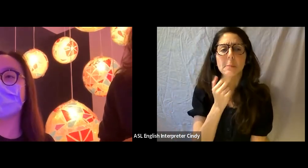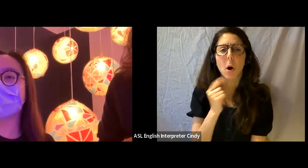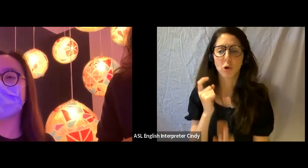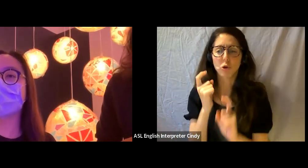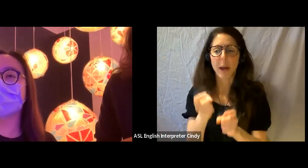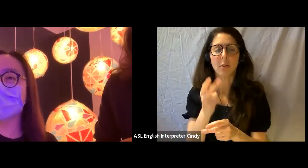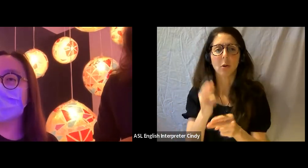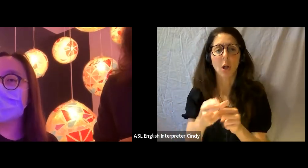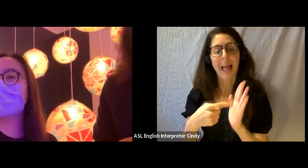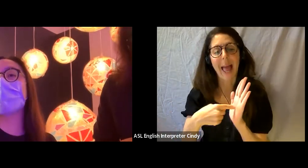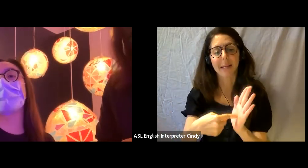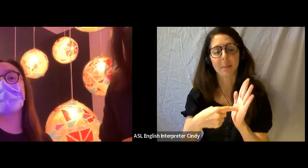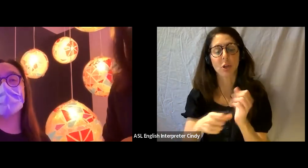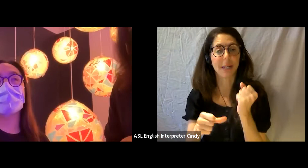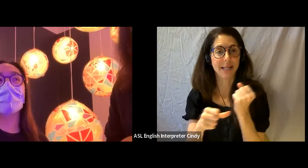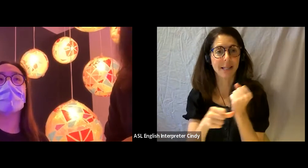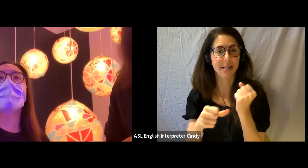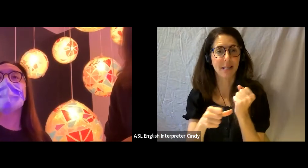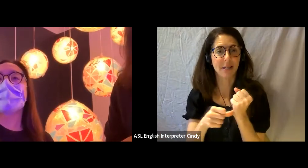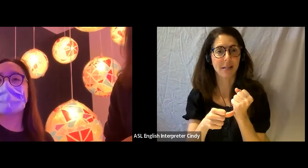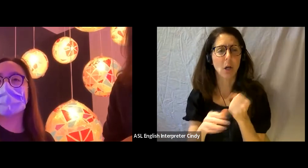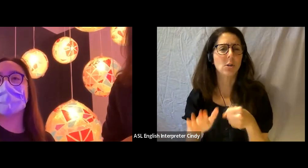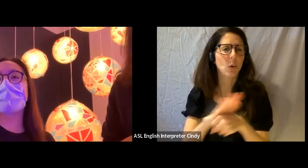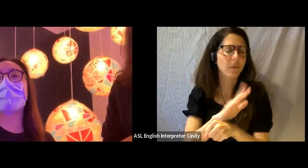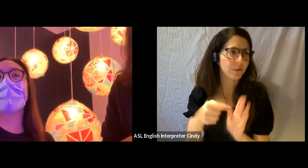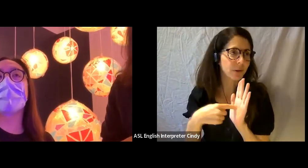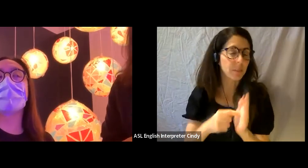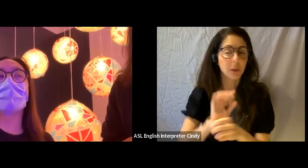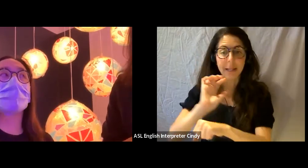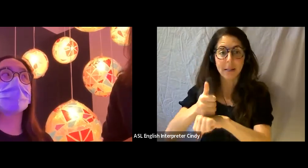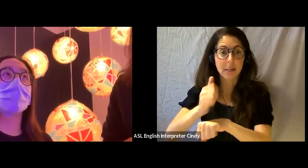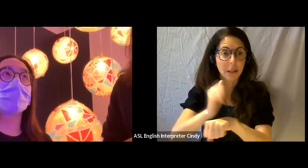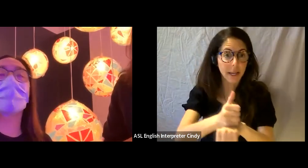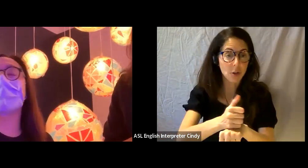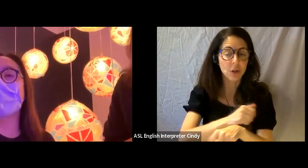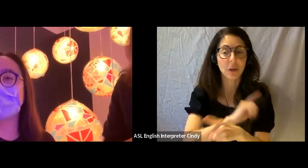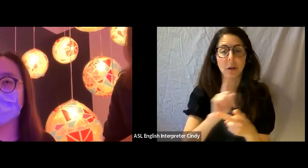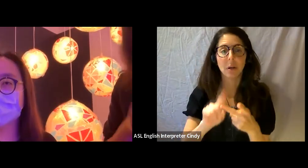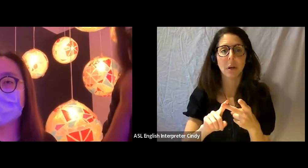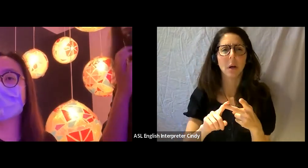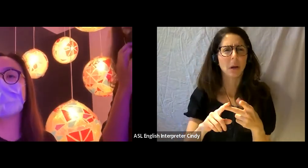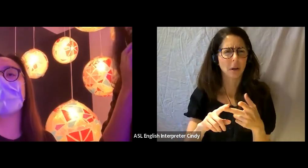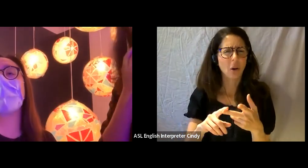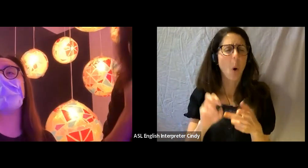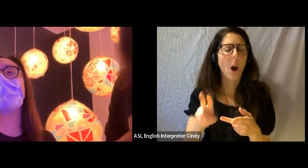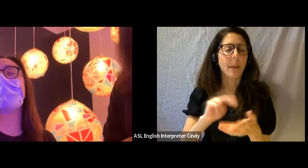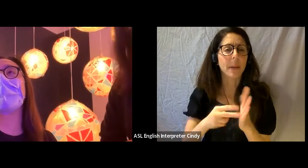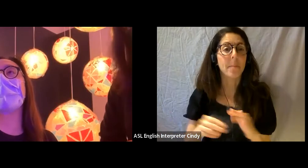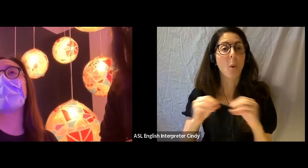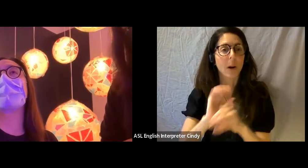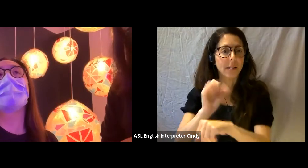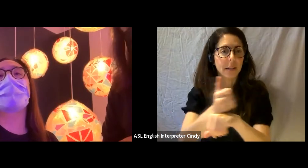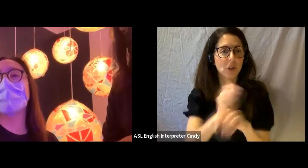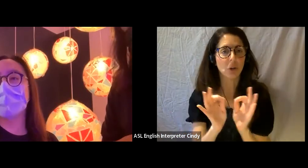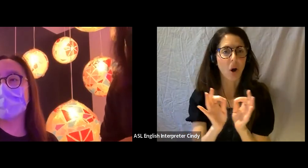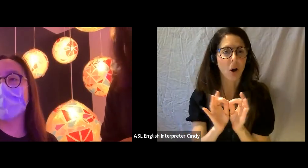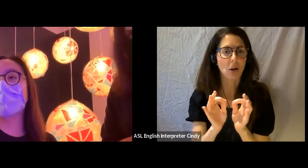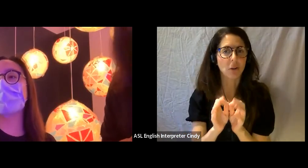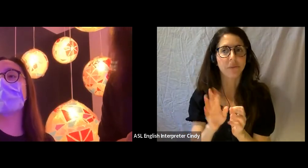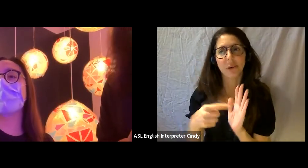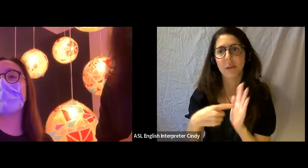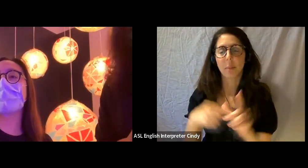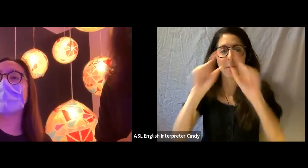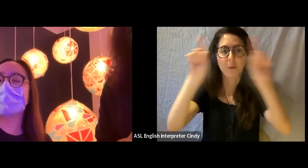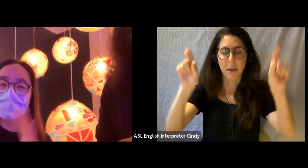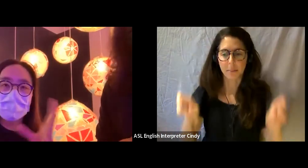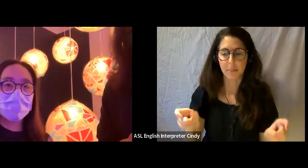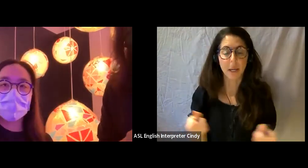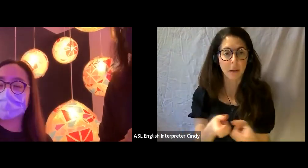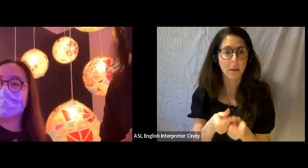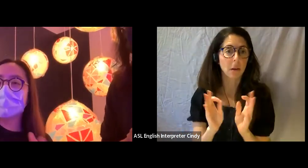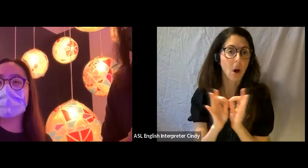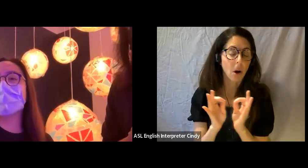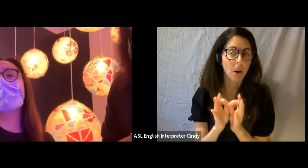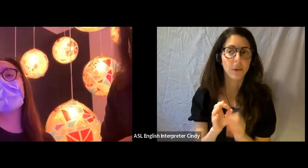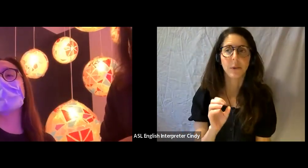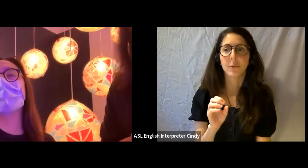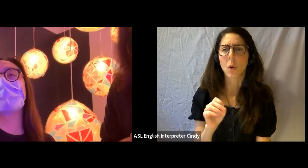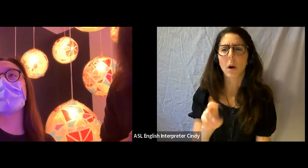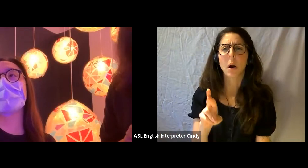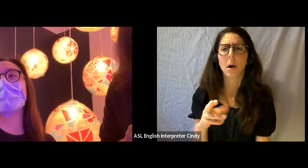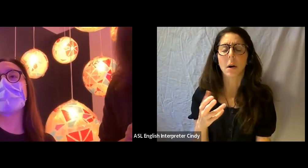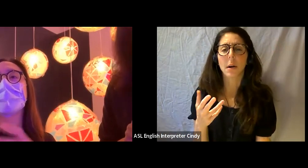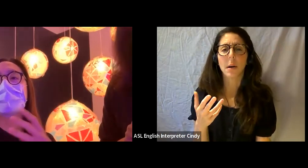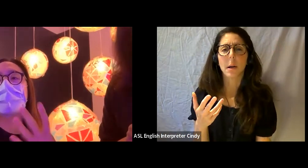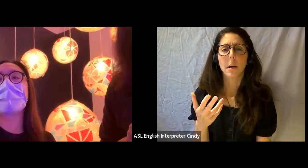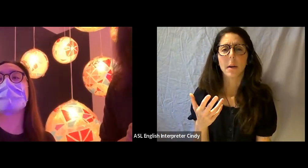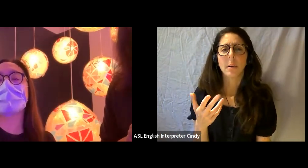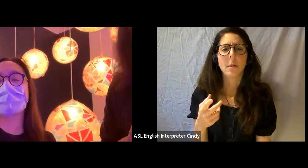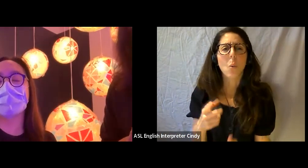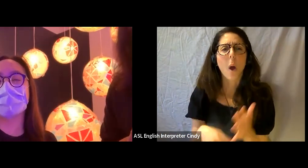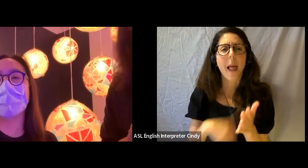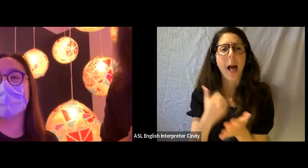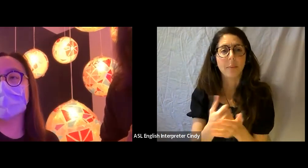which covers things like the installation costs or framing costs, or things that essentially help to make this exhibition happen